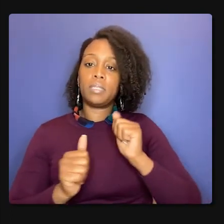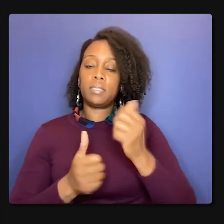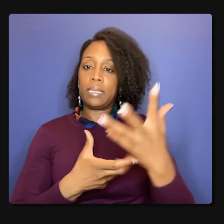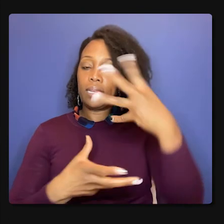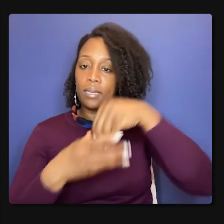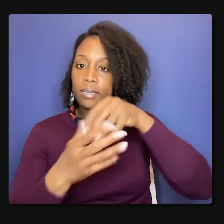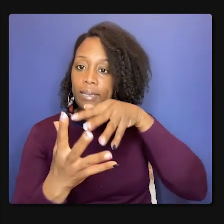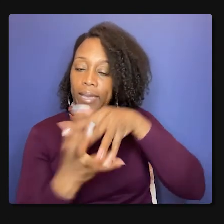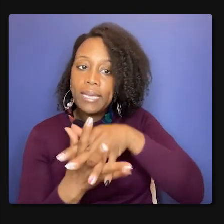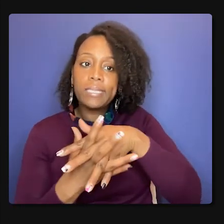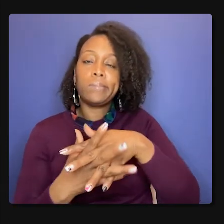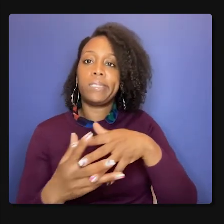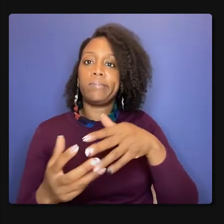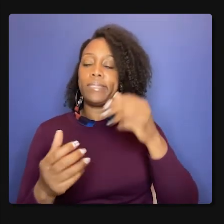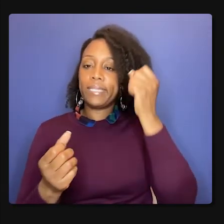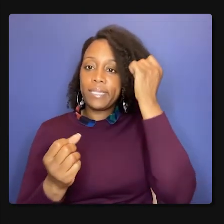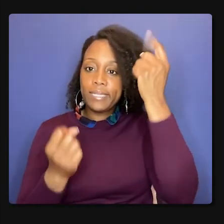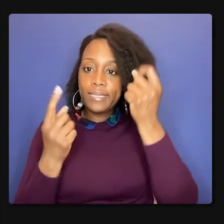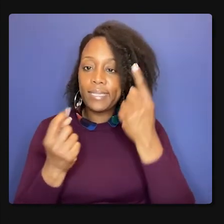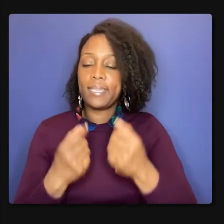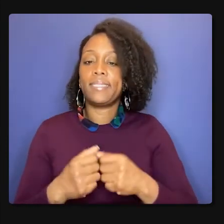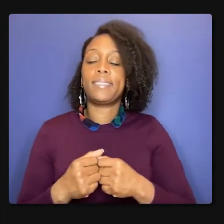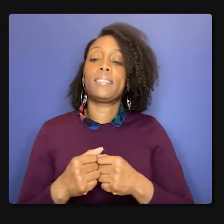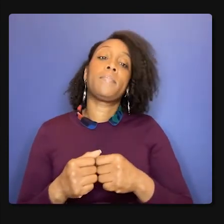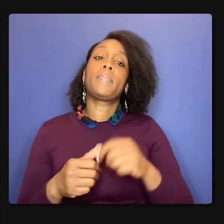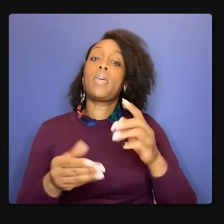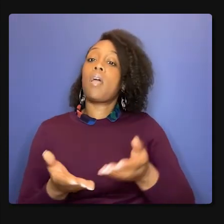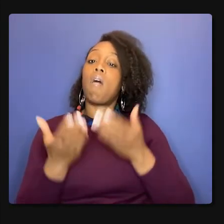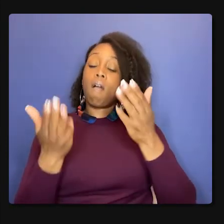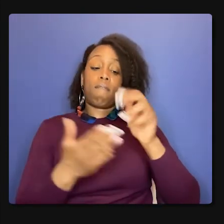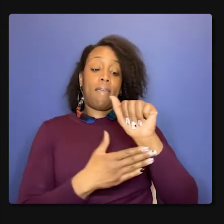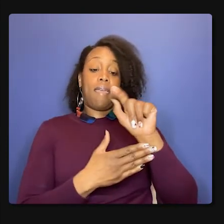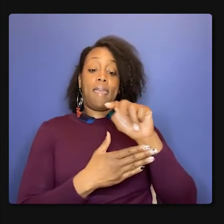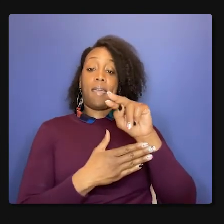engagement and insights. Partner Center offers analytics